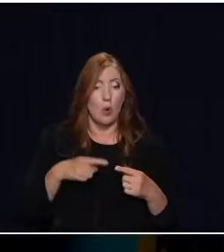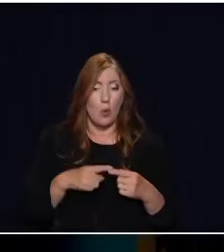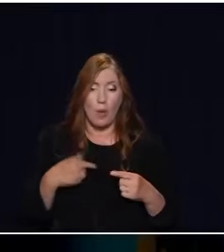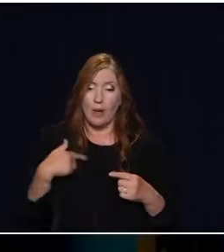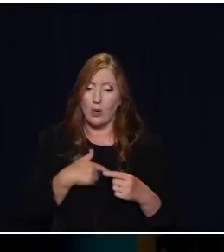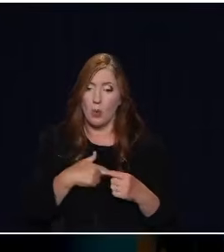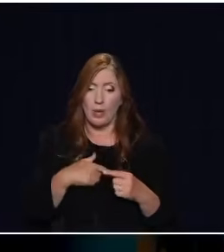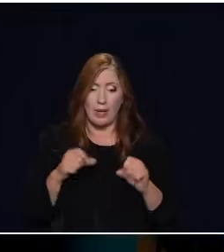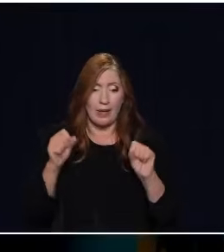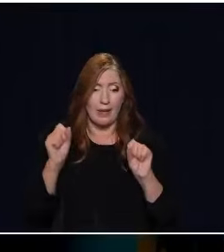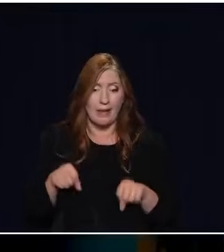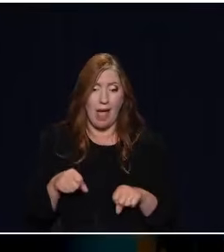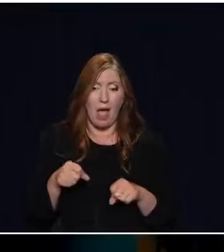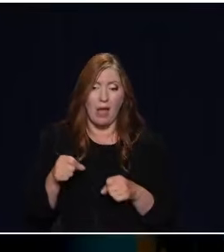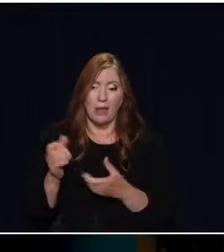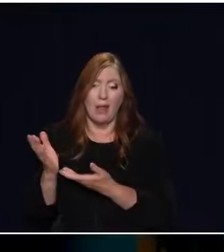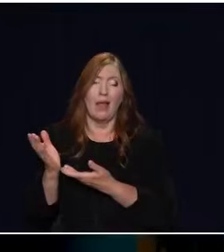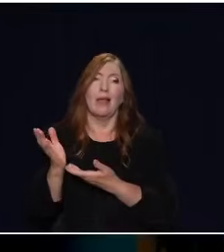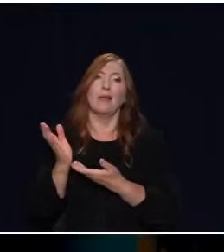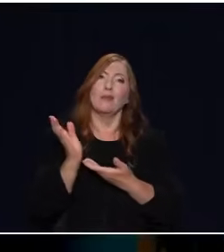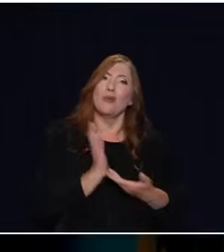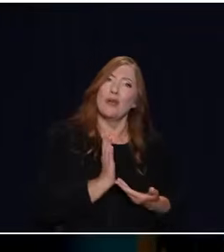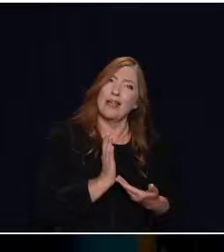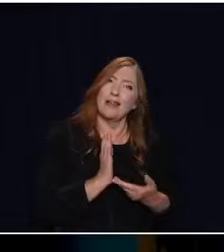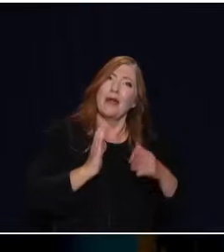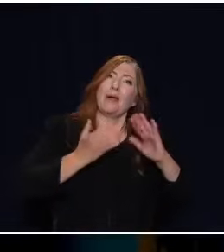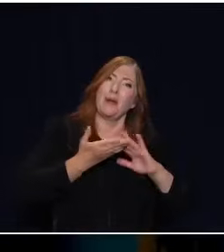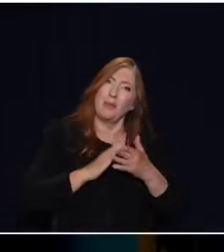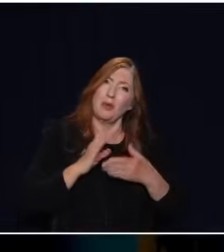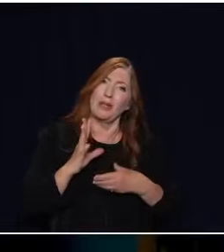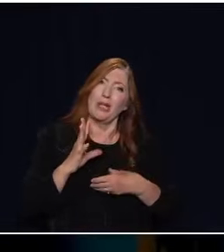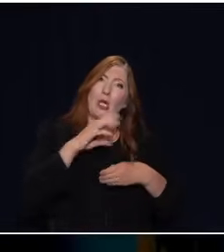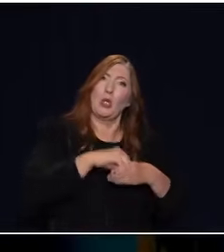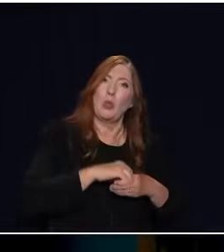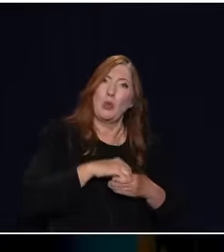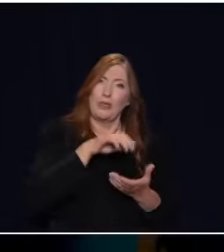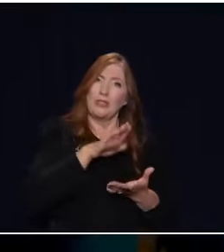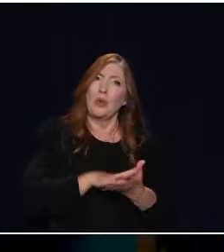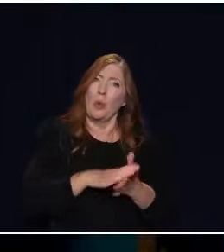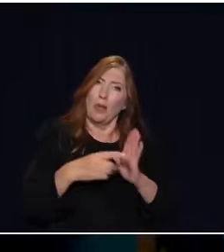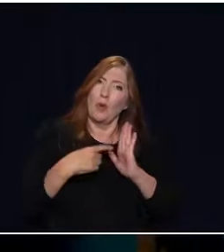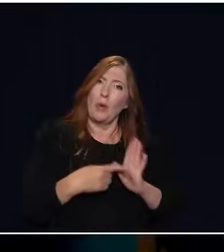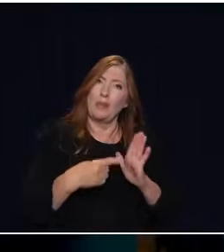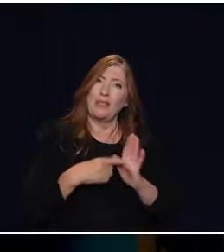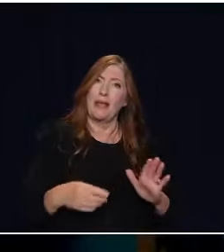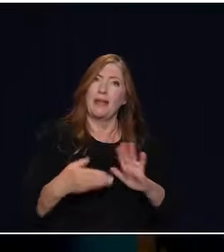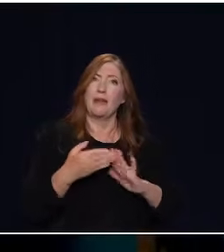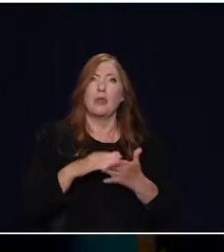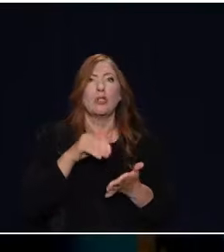COMMUNITIES BECAUSE WHEN WE CAN BRING OUR COMMUNITY INTO OUR